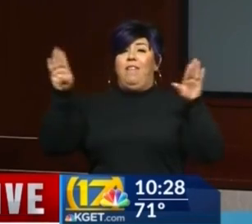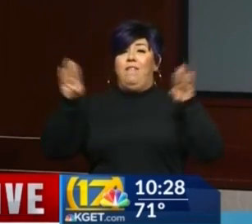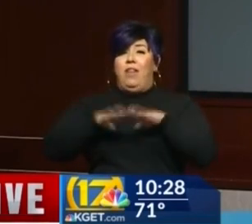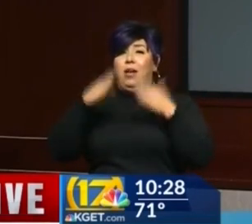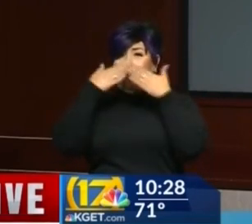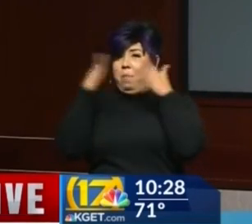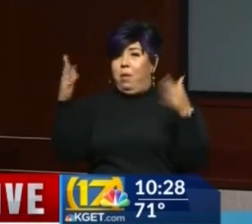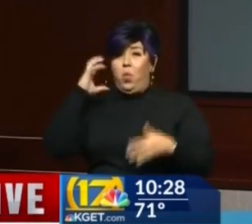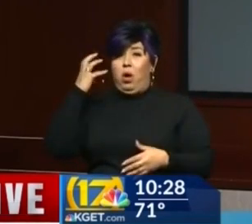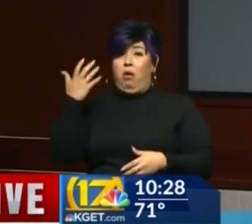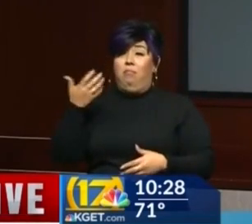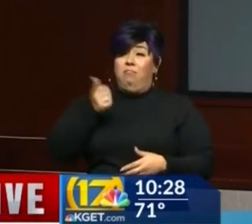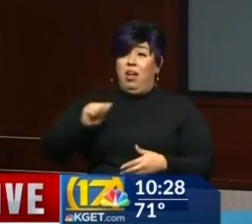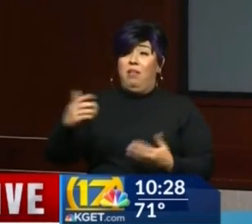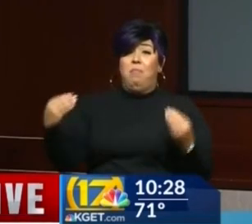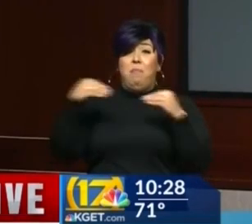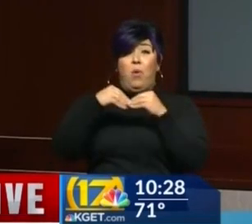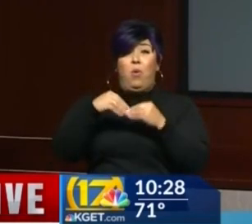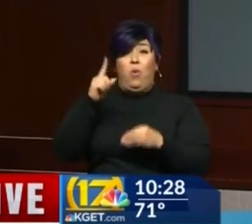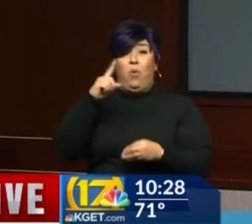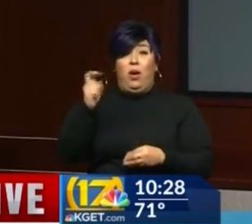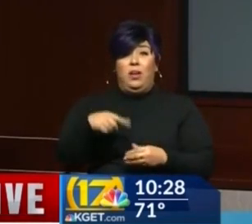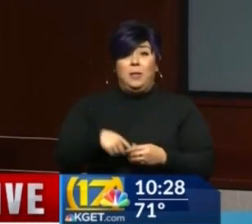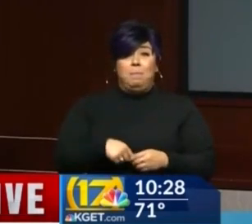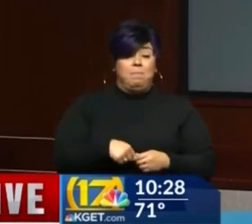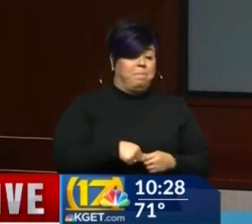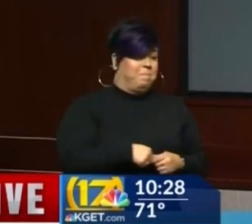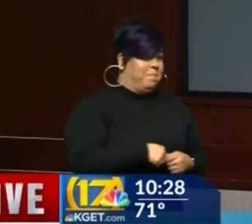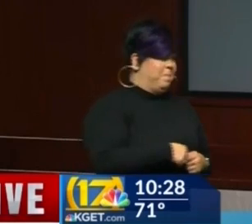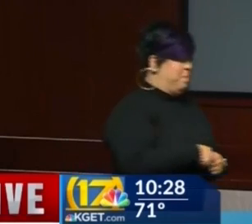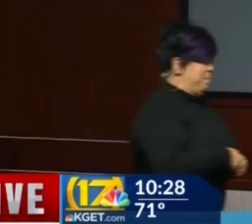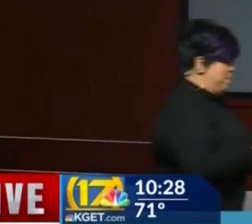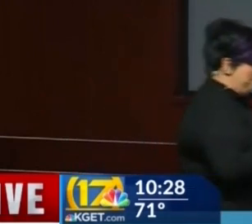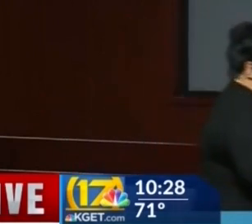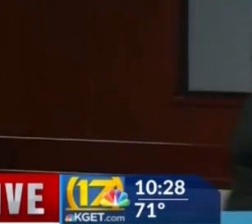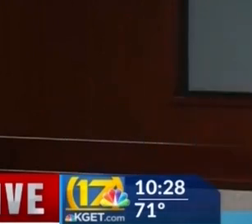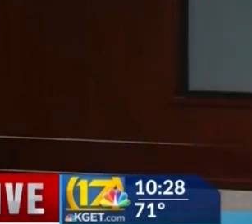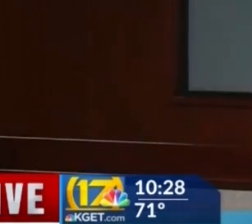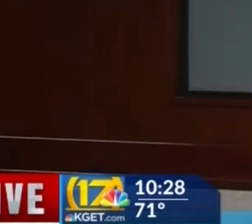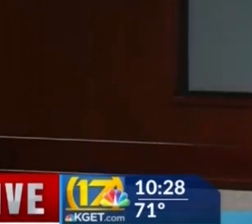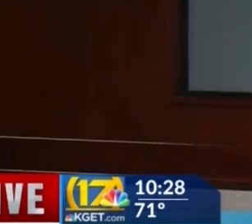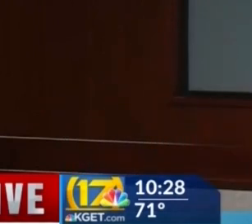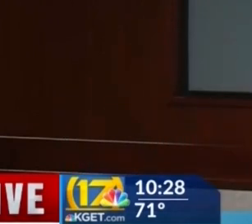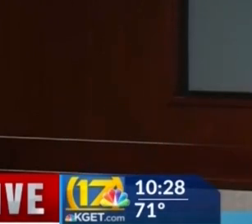UPDATE WILL OCCUR. OKAY LET ME GO BACK TO THE TOP AND WE WILL SEE IF ANYONE HAS FOLLOW-UP QUESTIONS.